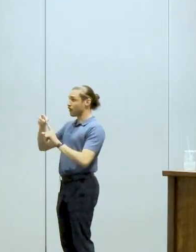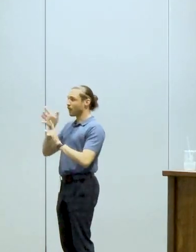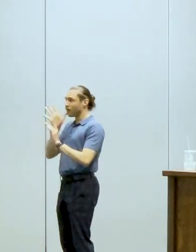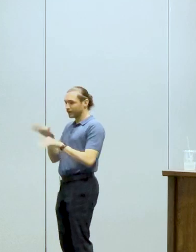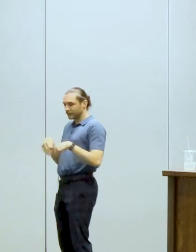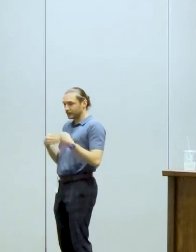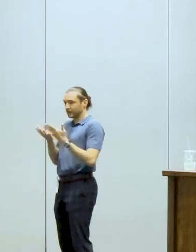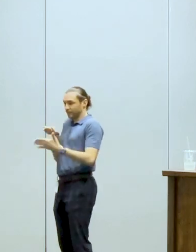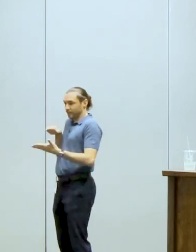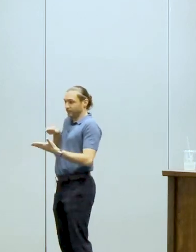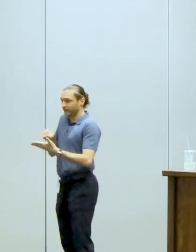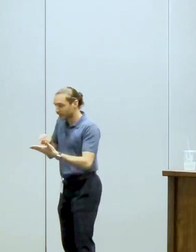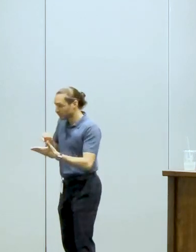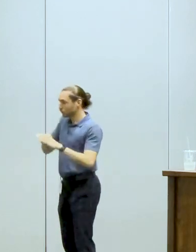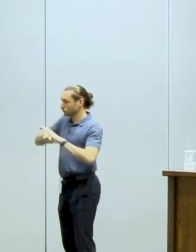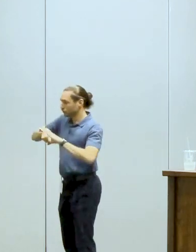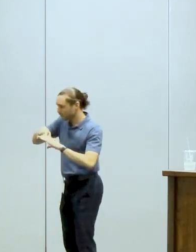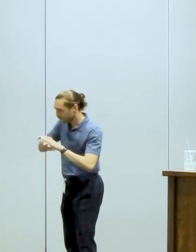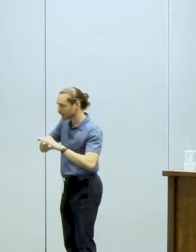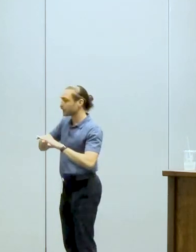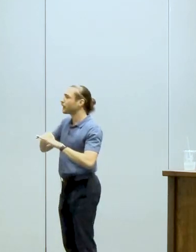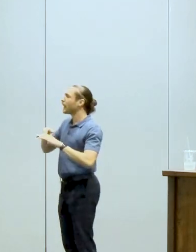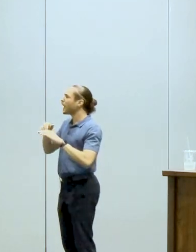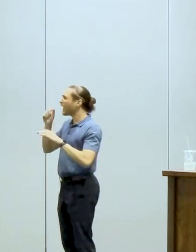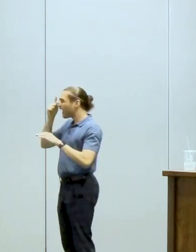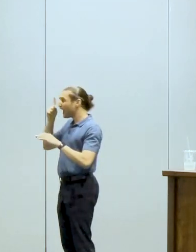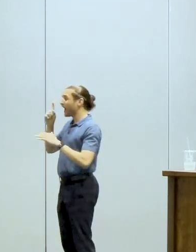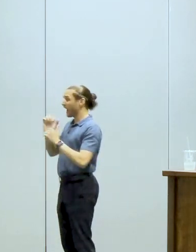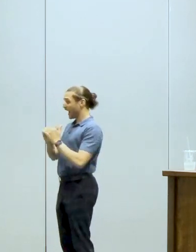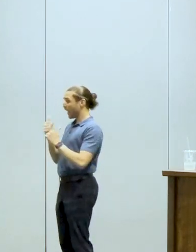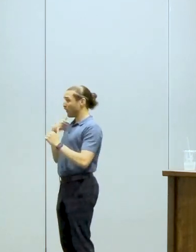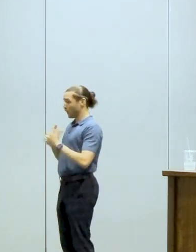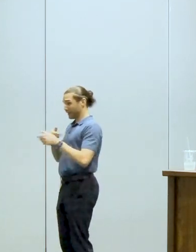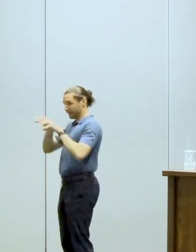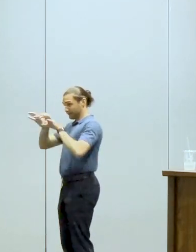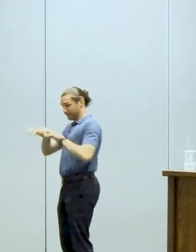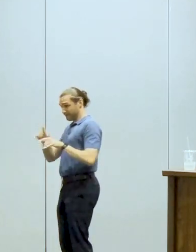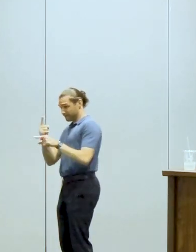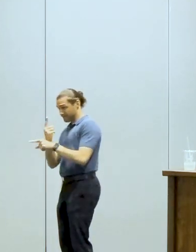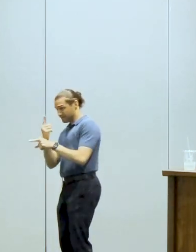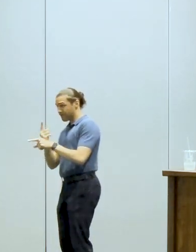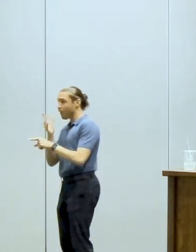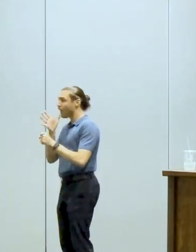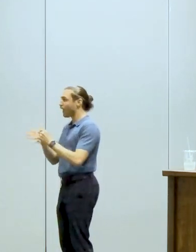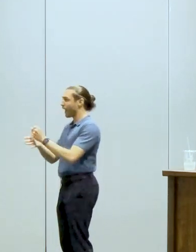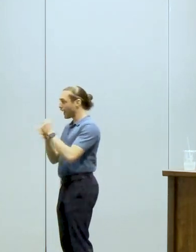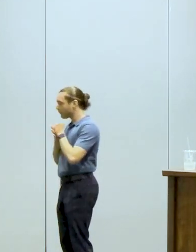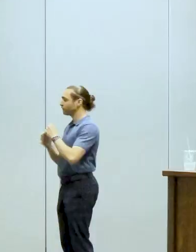and how they function, is the foundation of building inclusive educational tools as well as influencing the most optimal